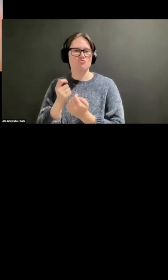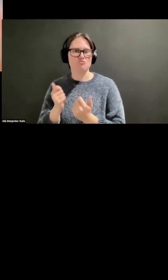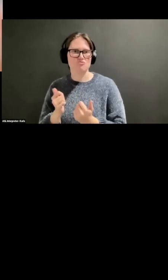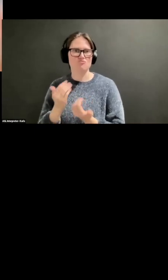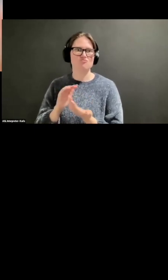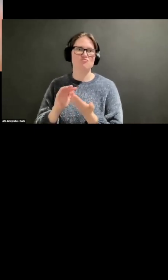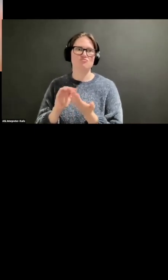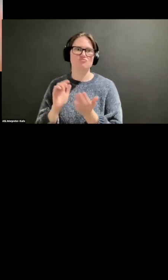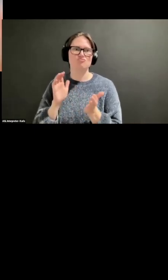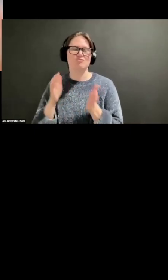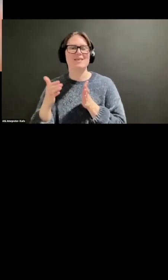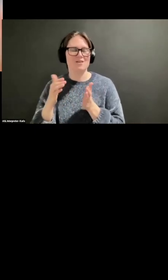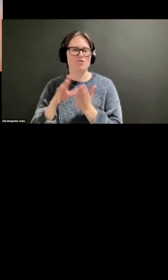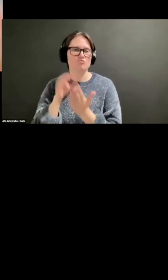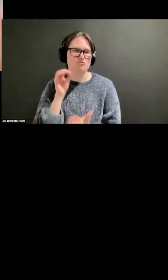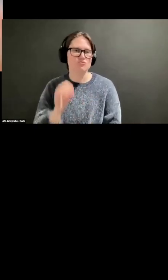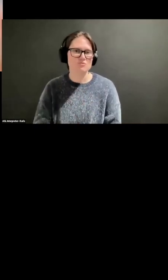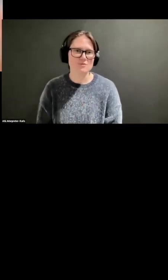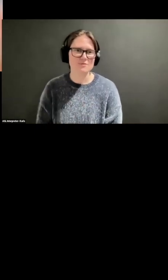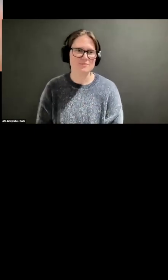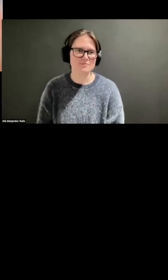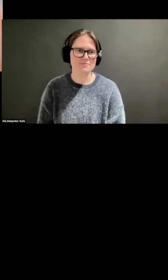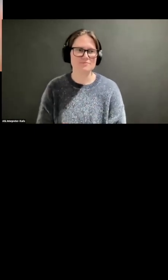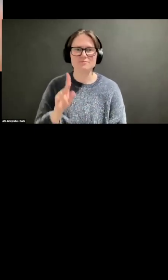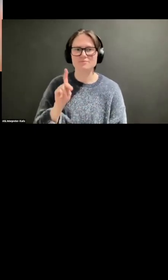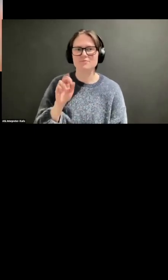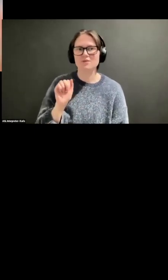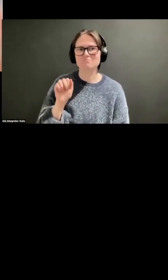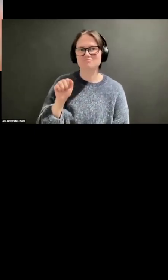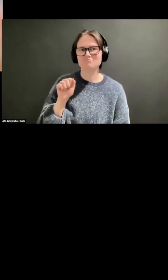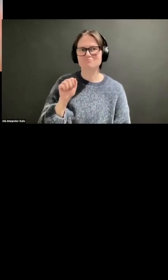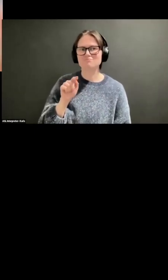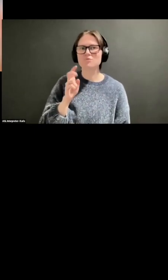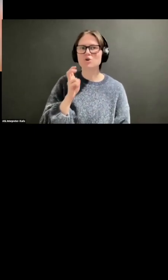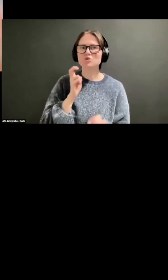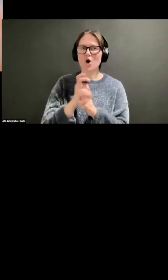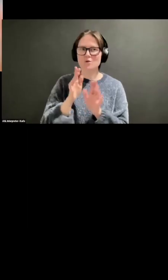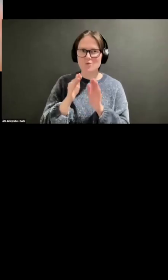unlearn that kind of focus on independence we have, and really embrace that interdependence.